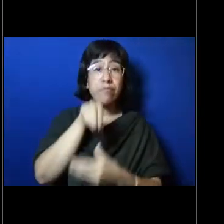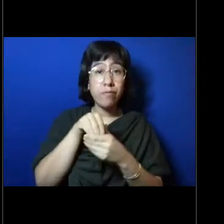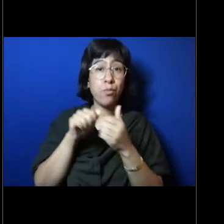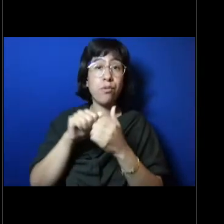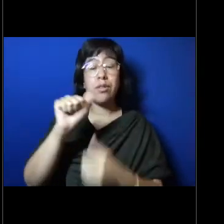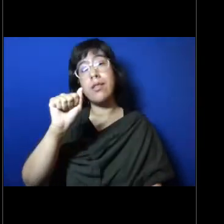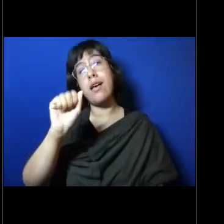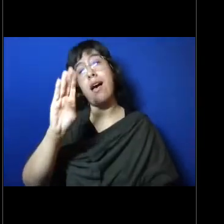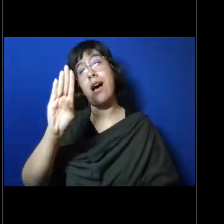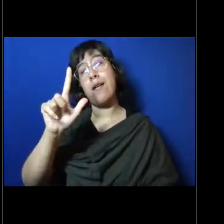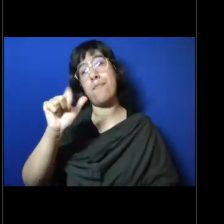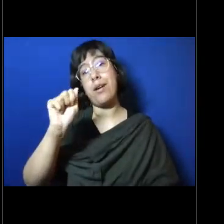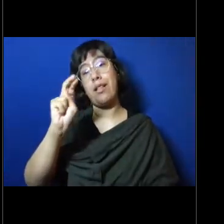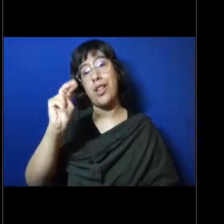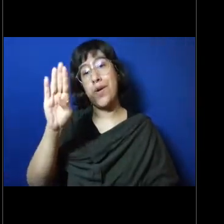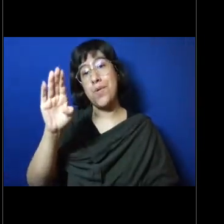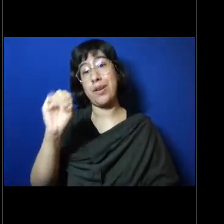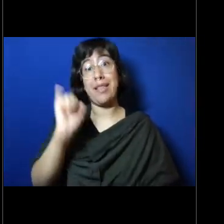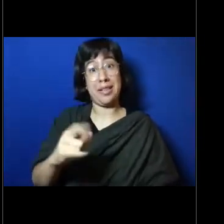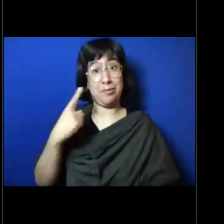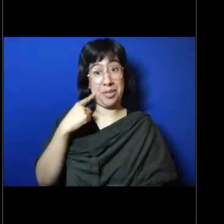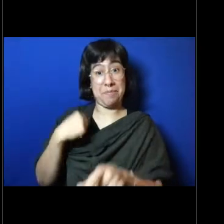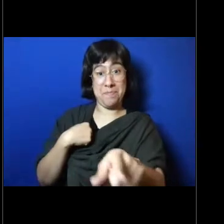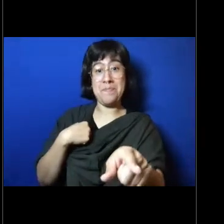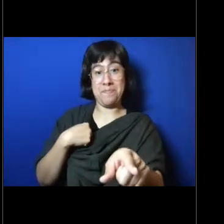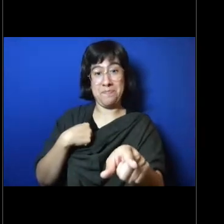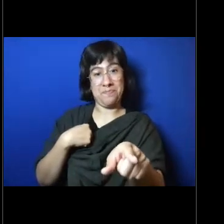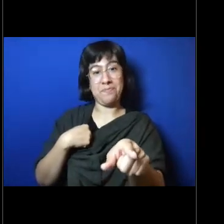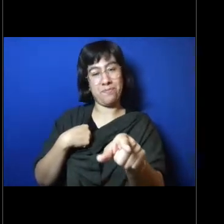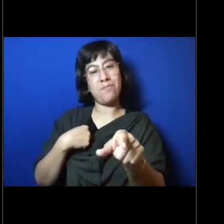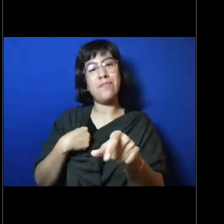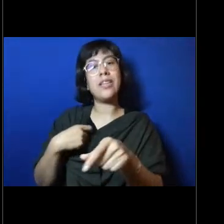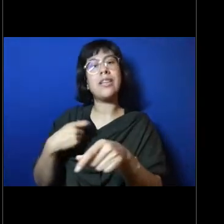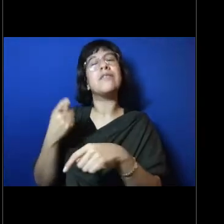So now here I am, this picture was taken just a few weeks ago,